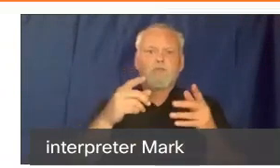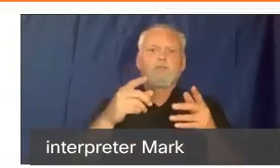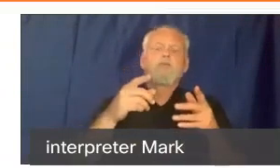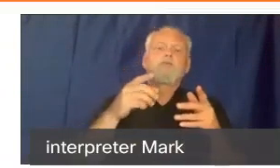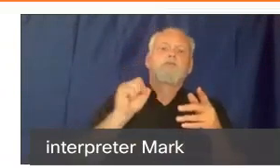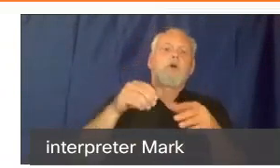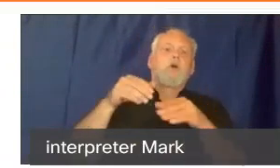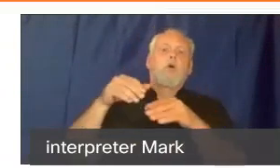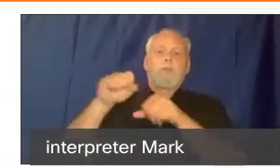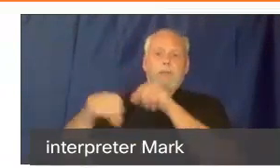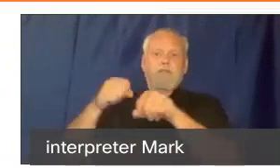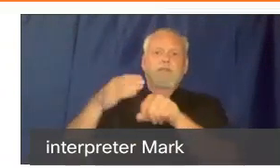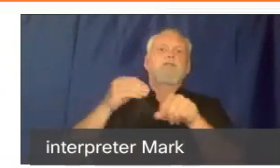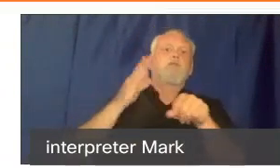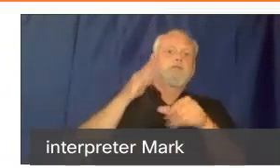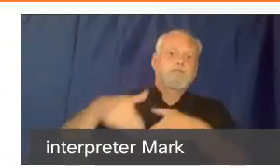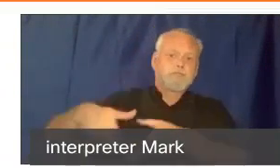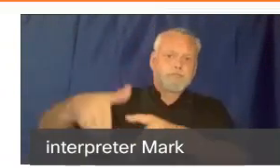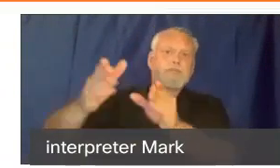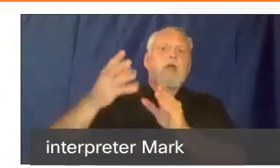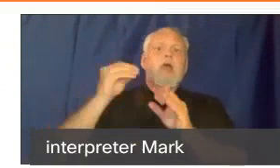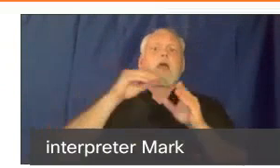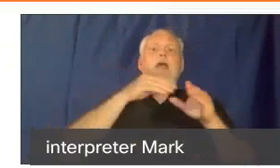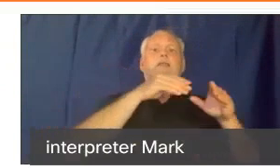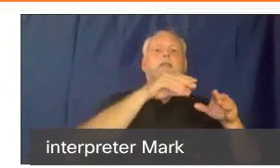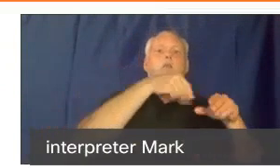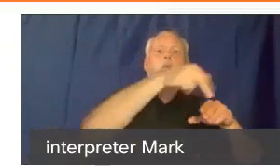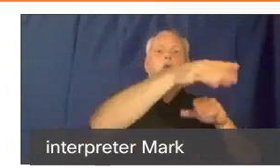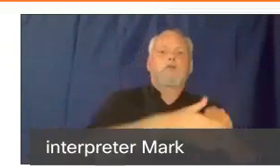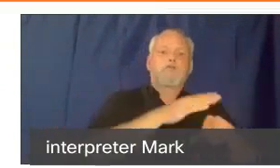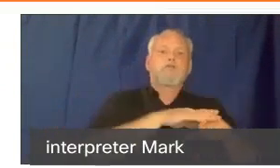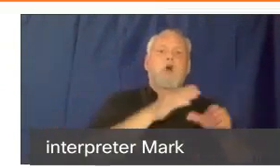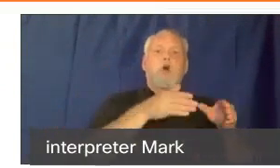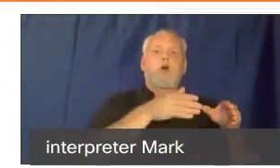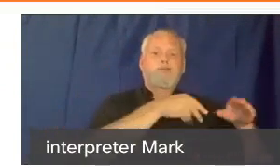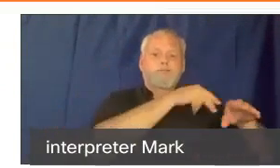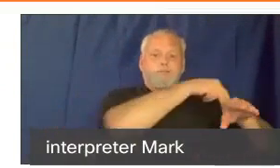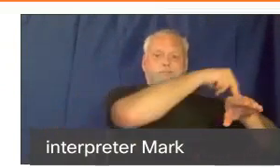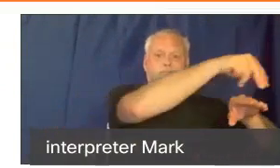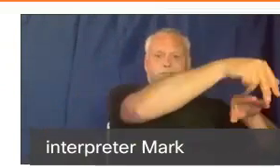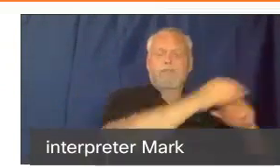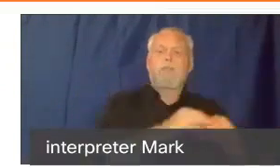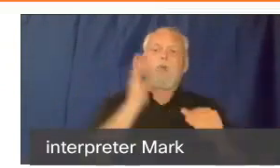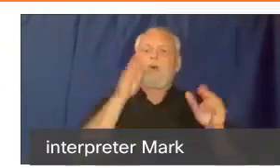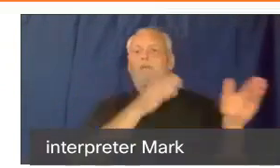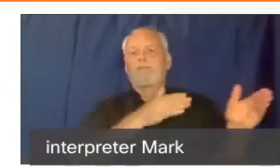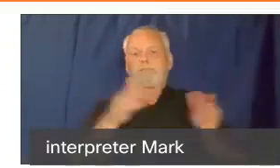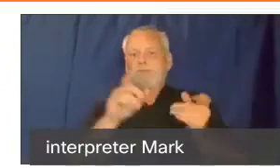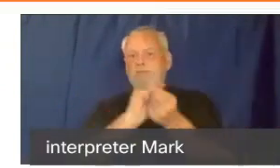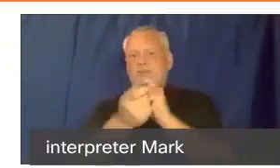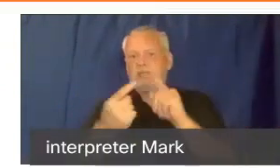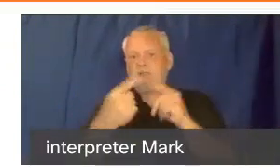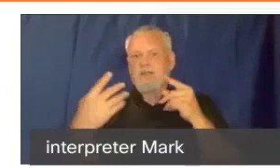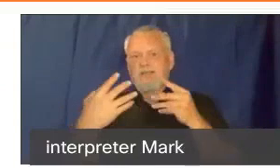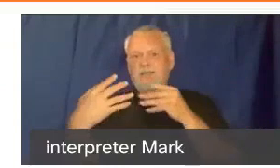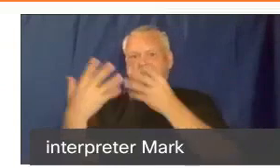And as Michael mentioned earlier, there is a separate effort plan to eventually move this part of the alignment off street.